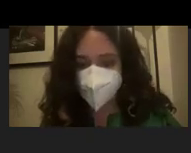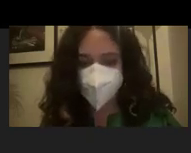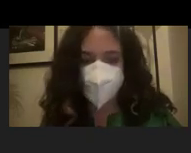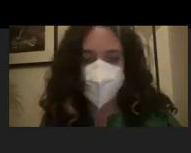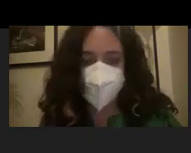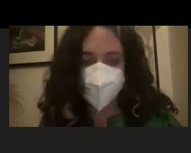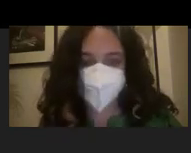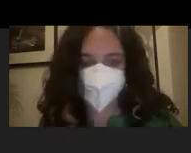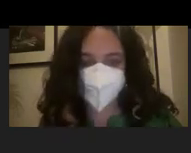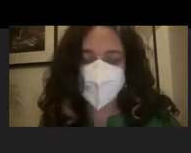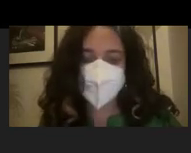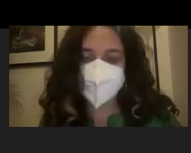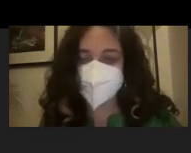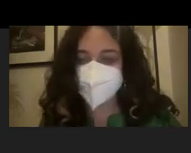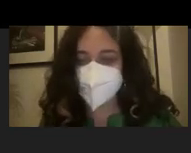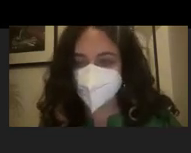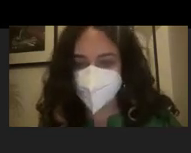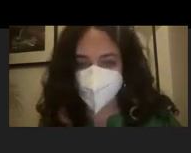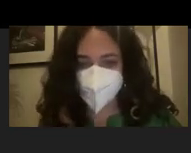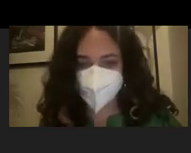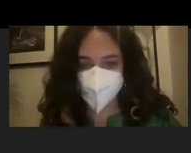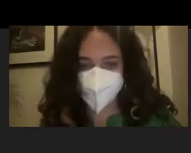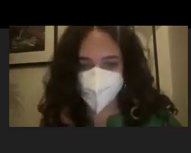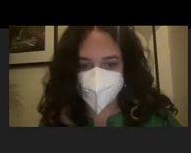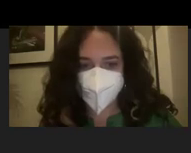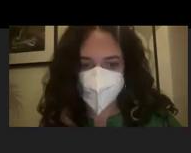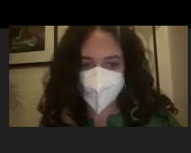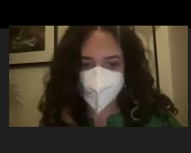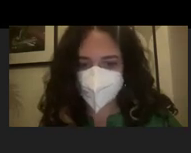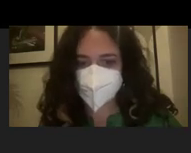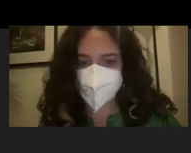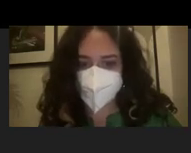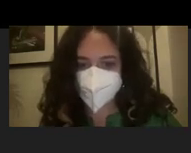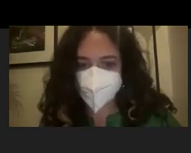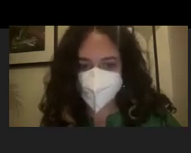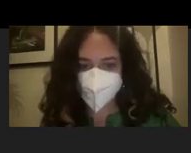there is no way to enforce a mask ban without discrimination this creation of classes of people